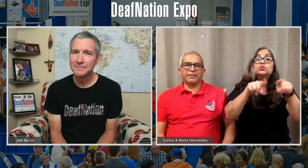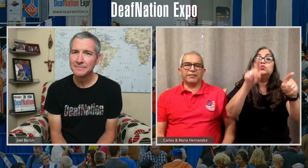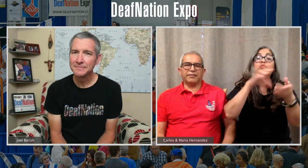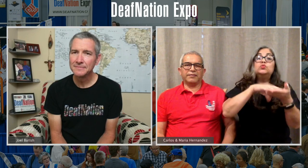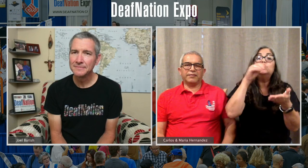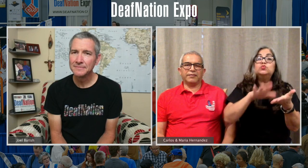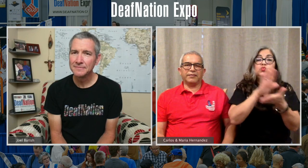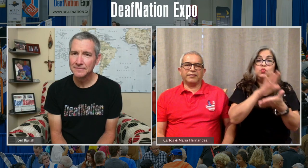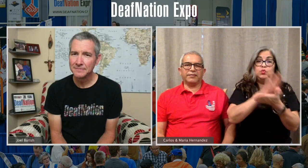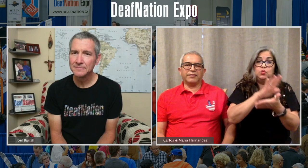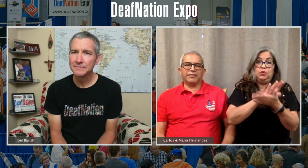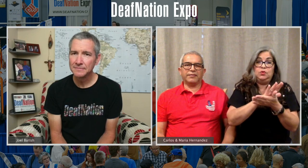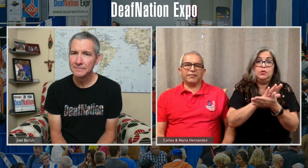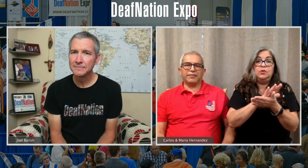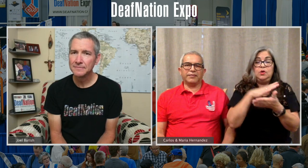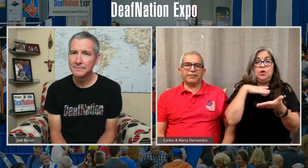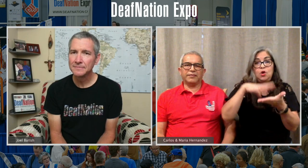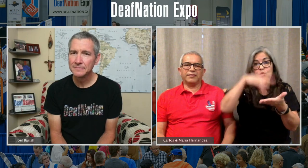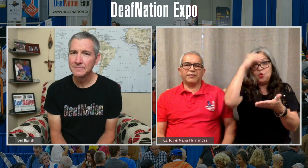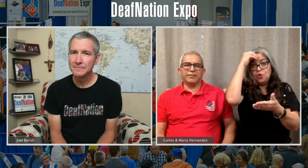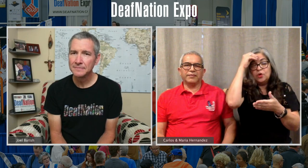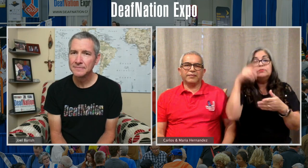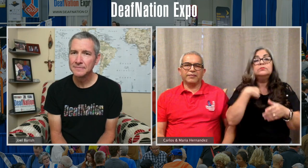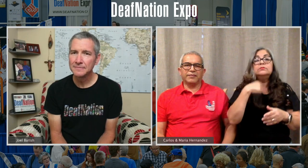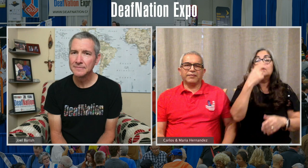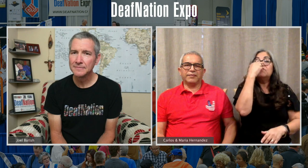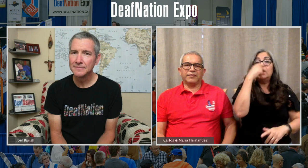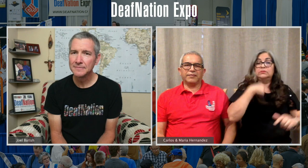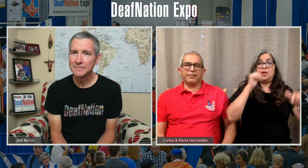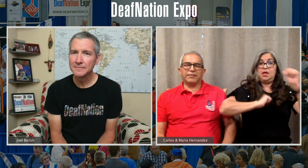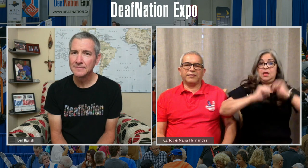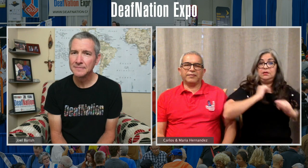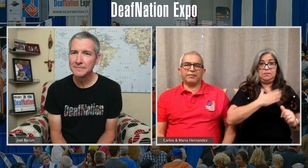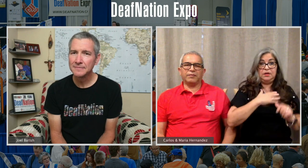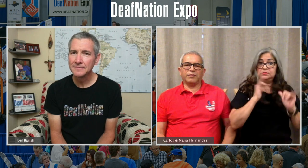While in school, I learned how to do my funny acting,